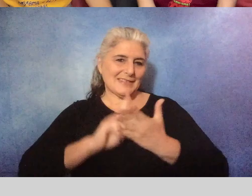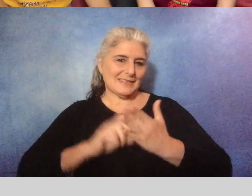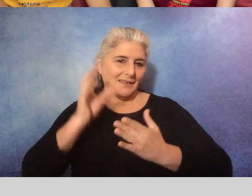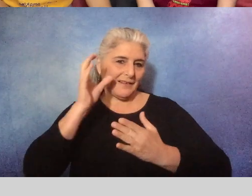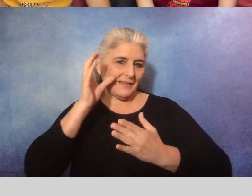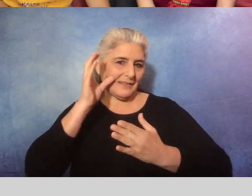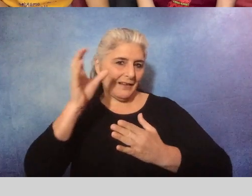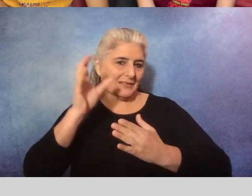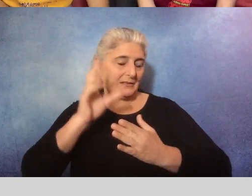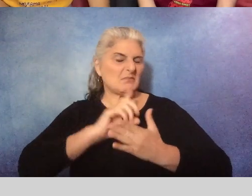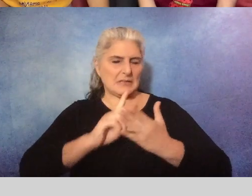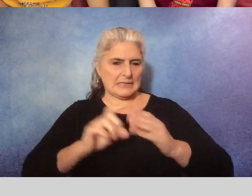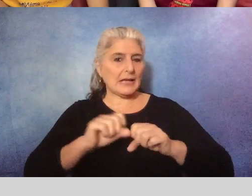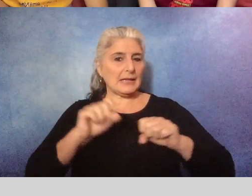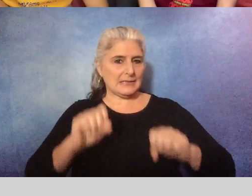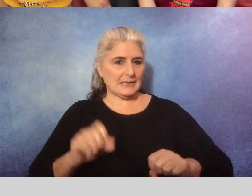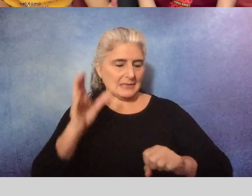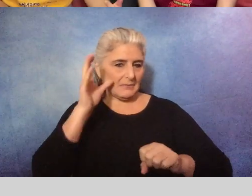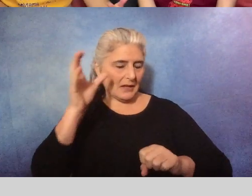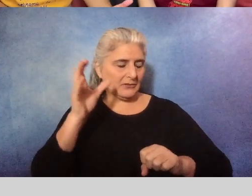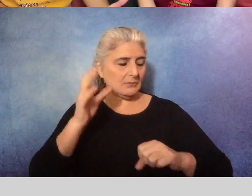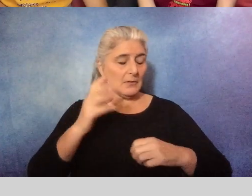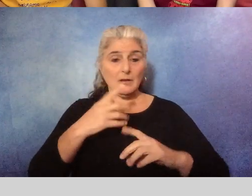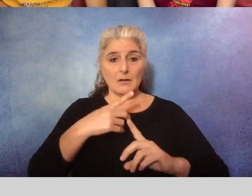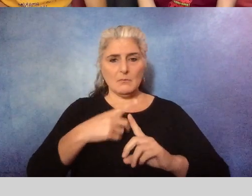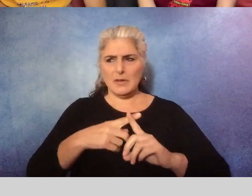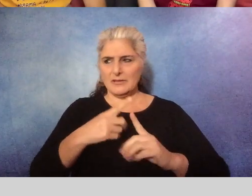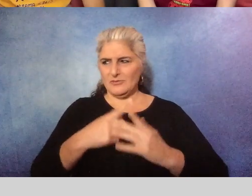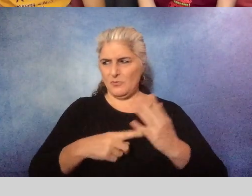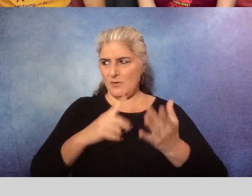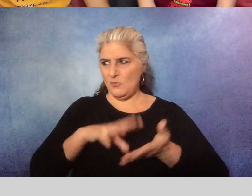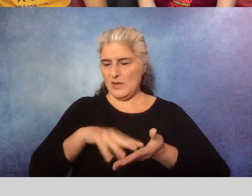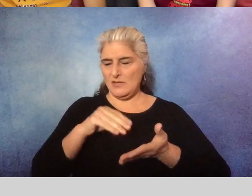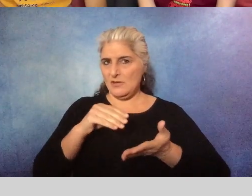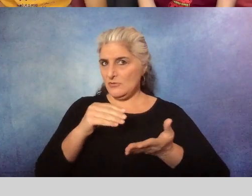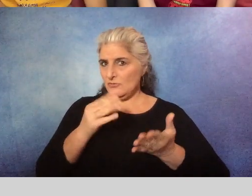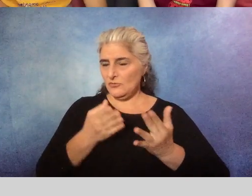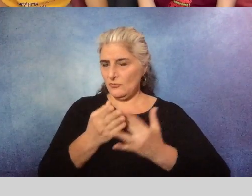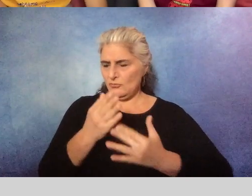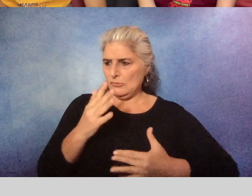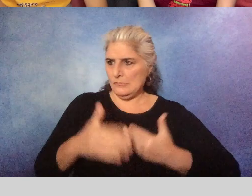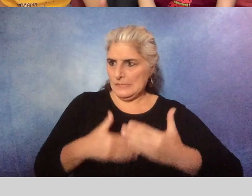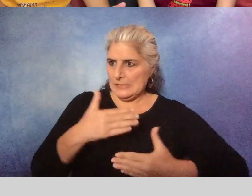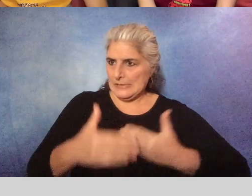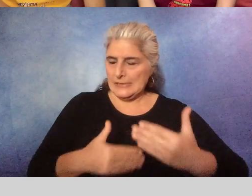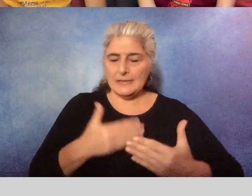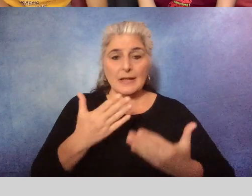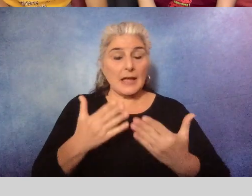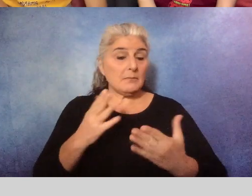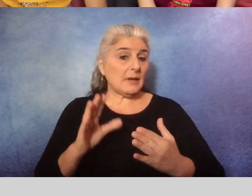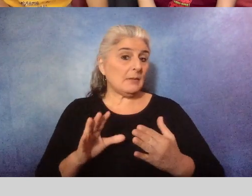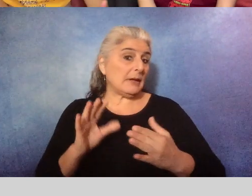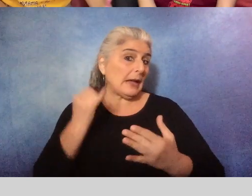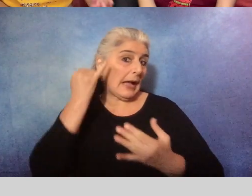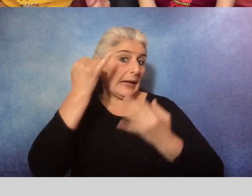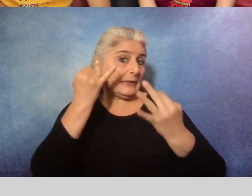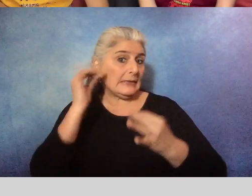the lessons we learned on the process, and some tips that may help you improve your own work